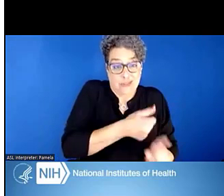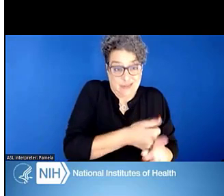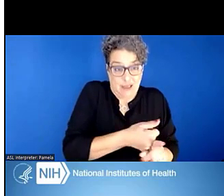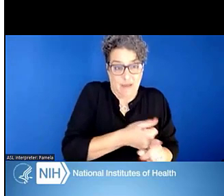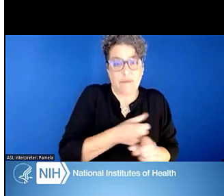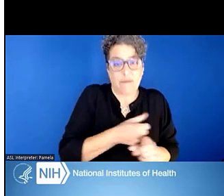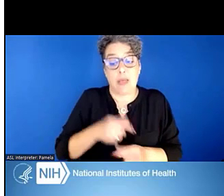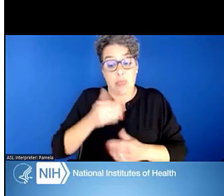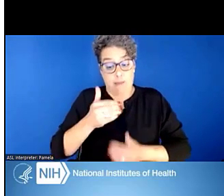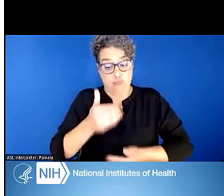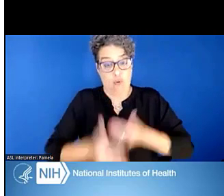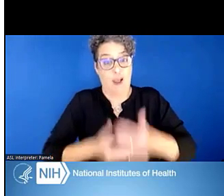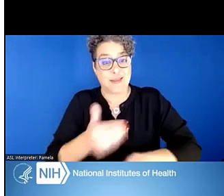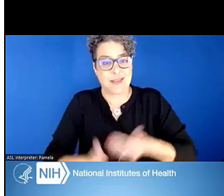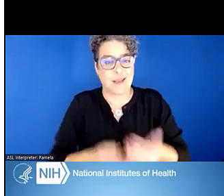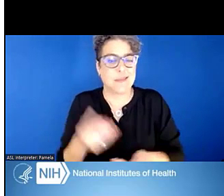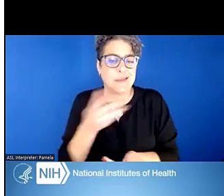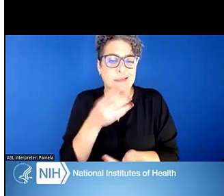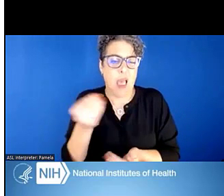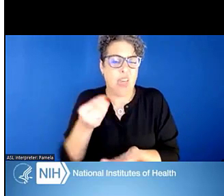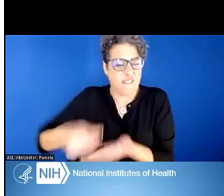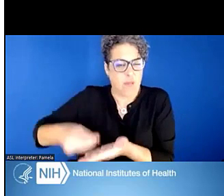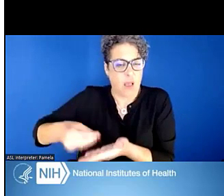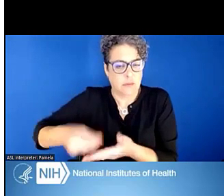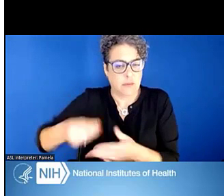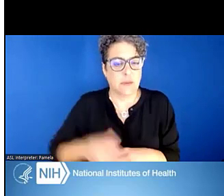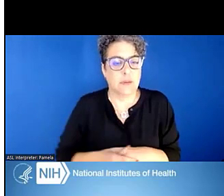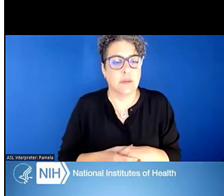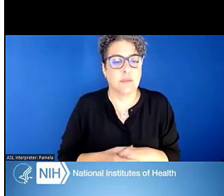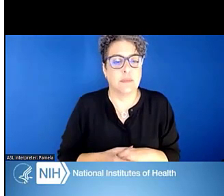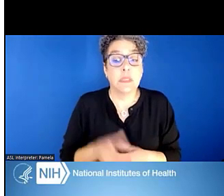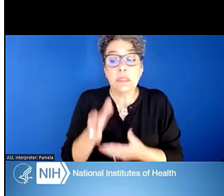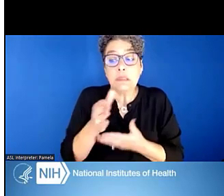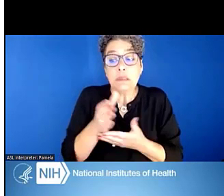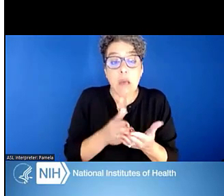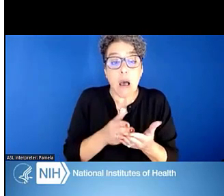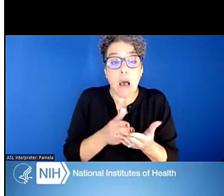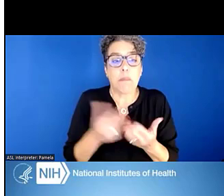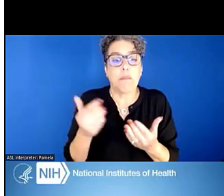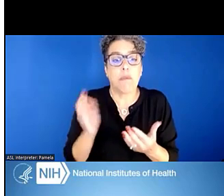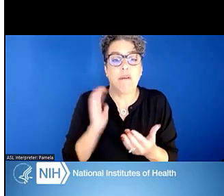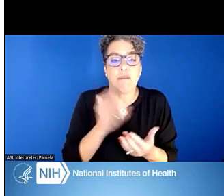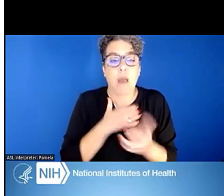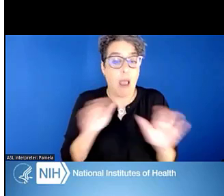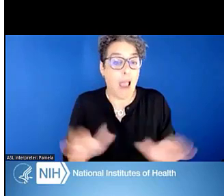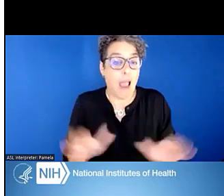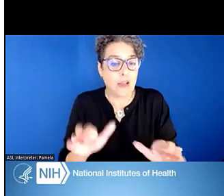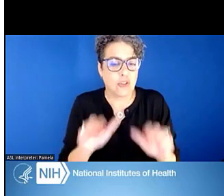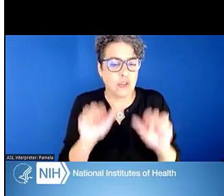So some of these interim actions include but are not limited to specific award conditions on grants,